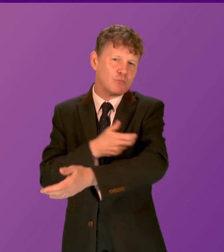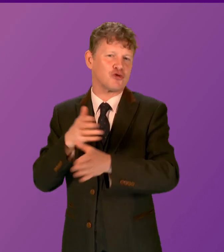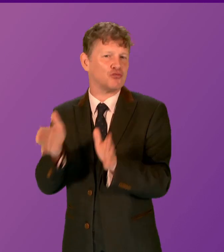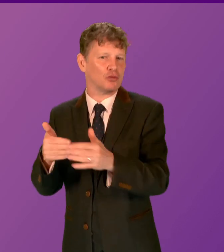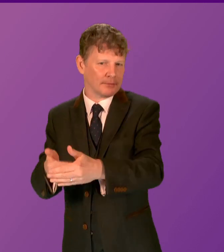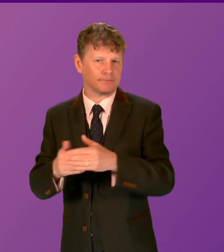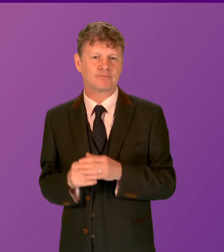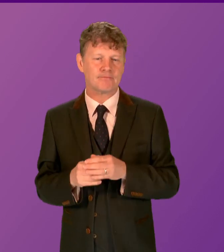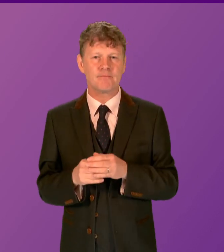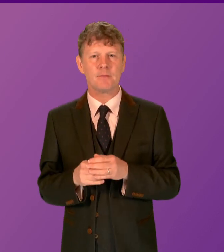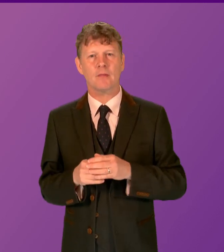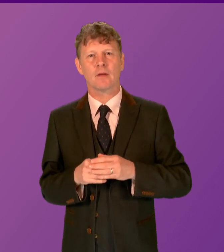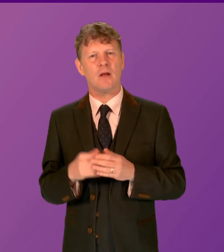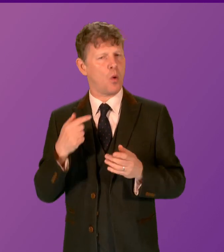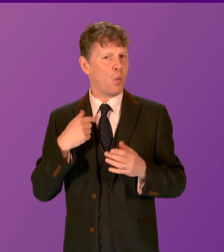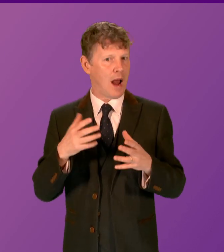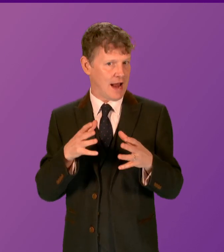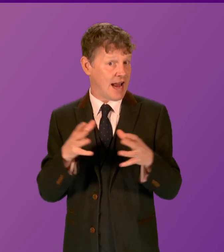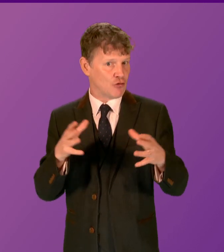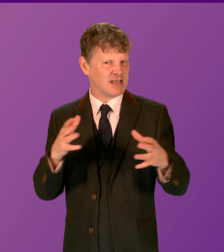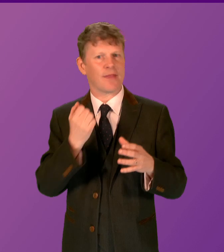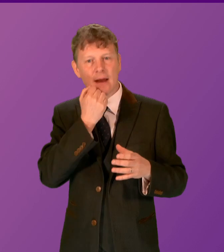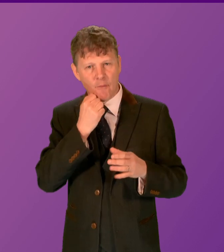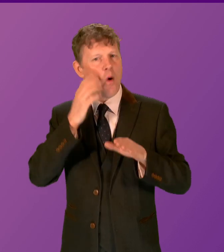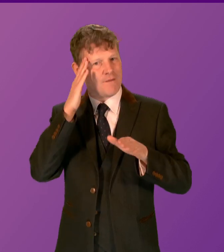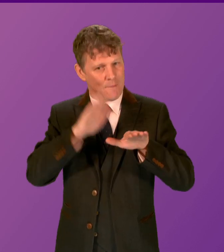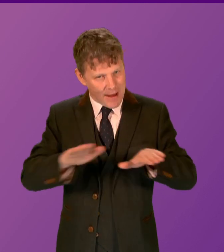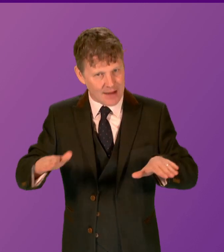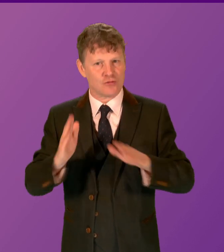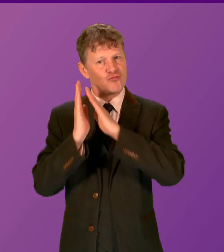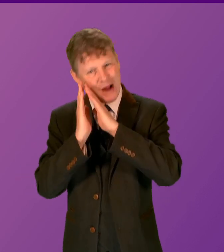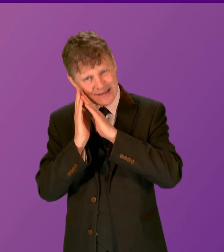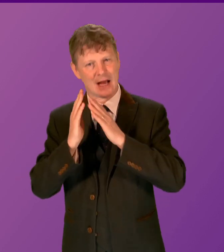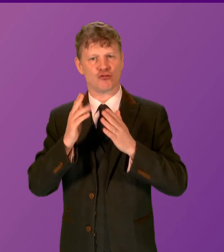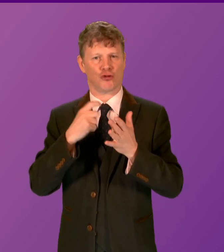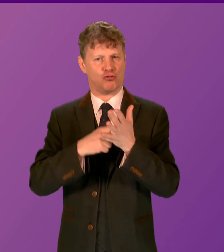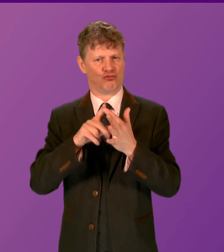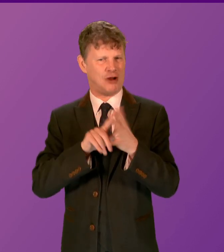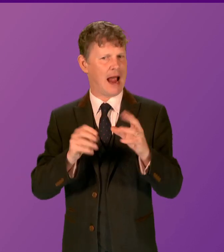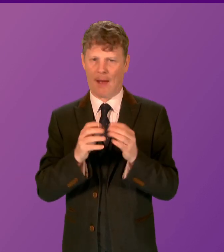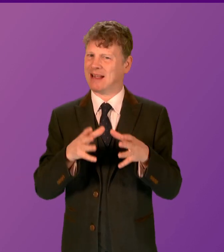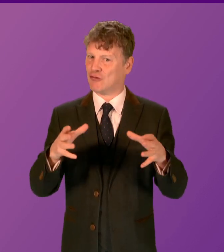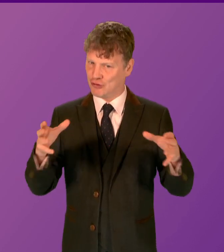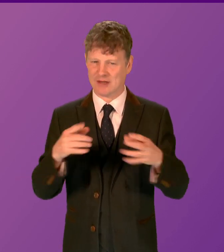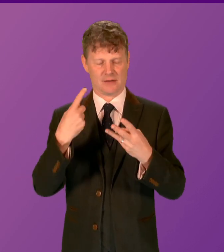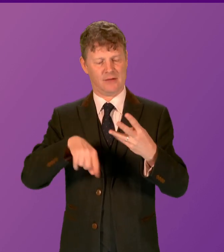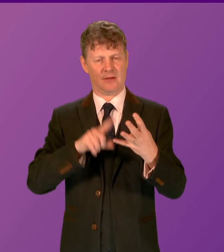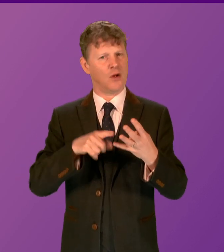We are increasing the number of beds in residential rehab, and we continue to work with local